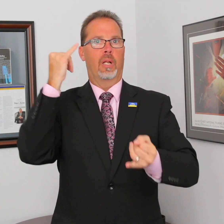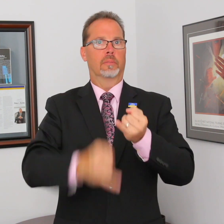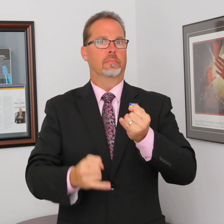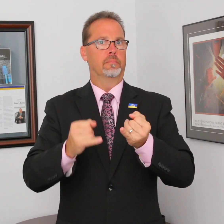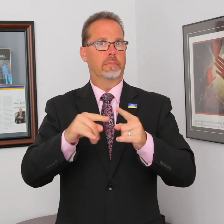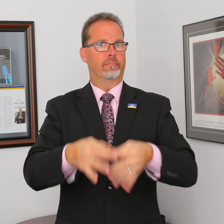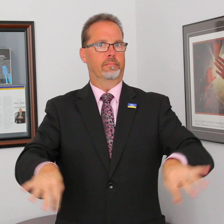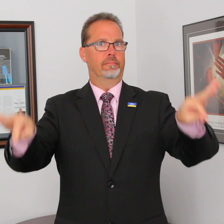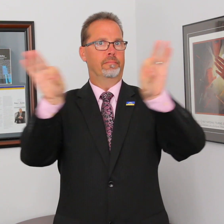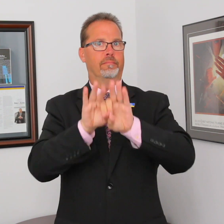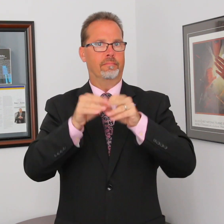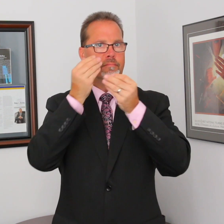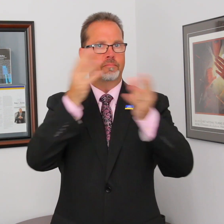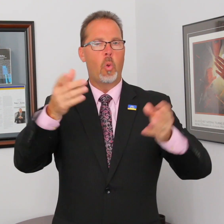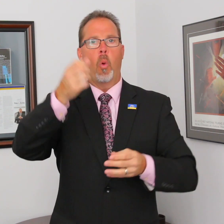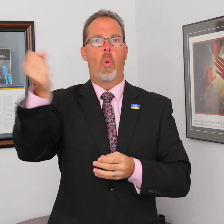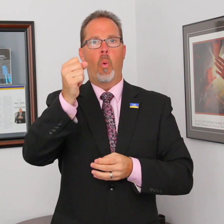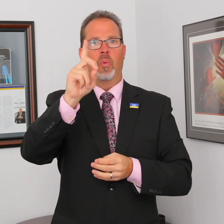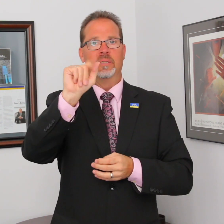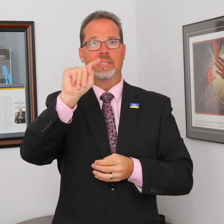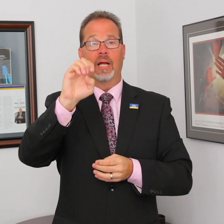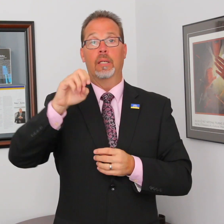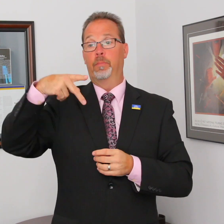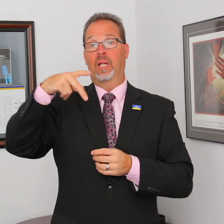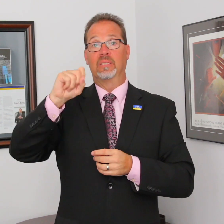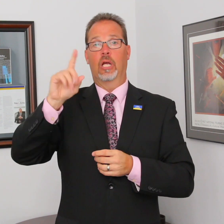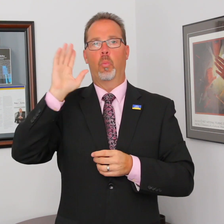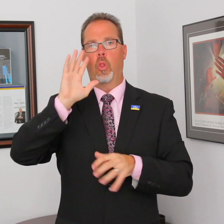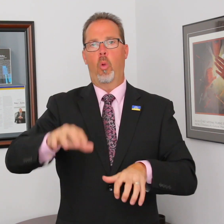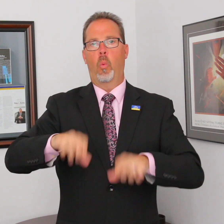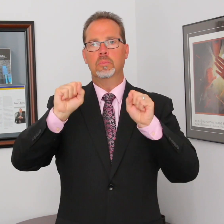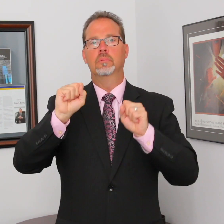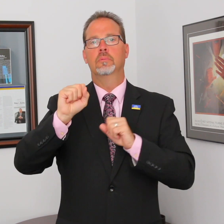that event you can do that directly with them. Lastly for this month is a Save-the-Date.